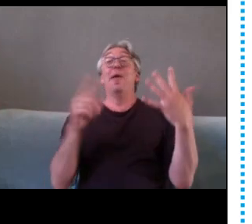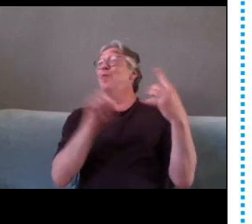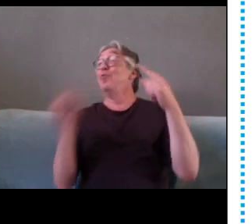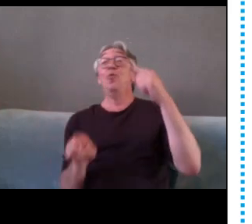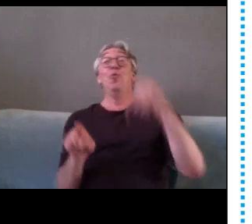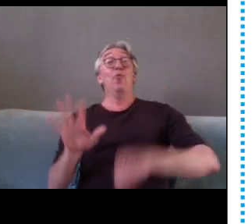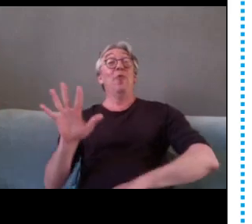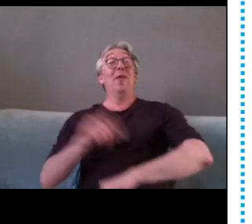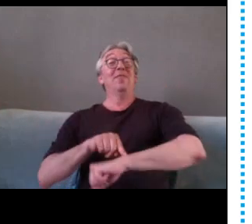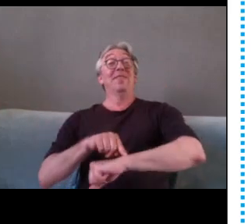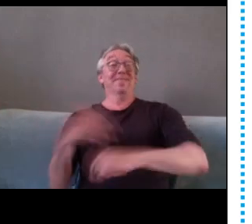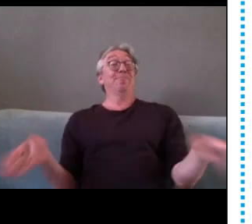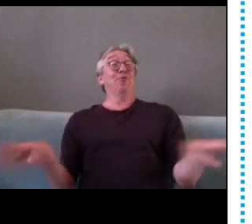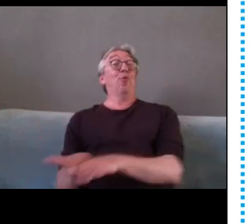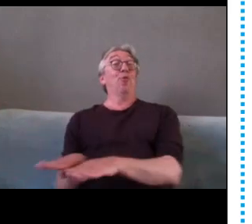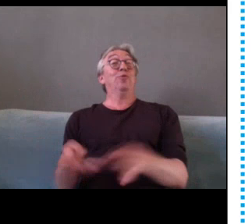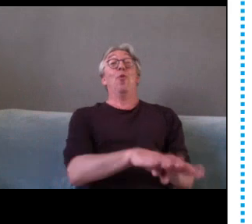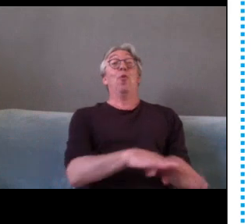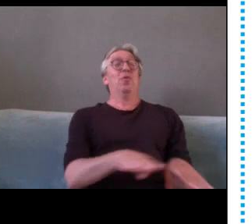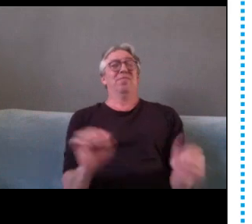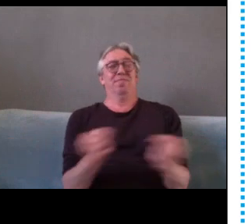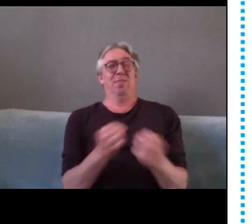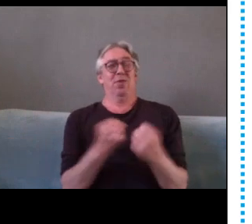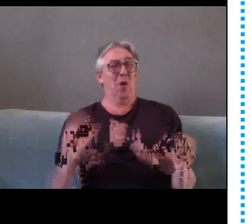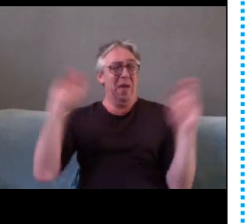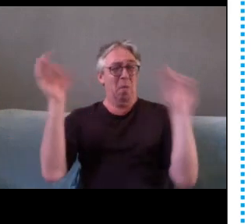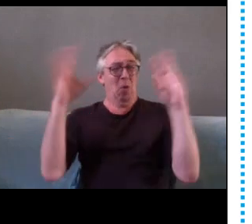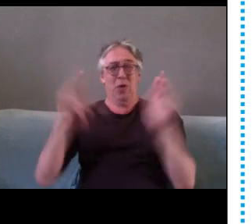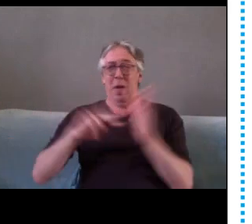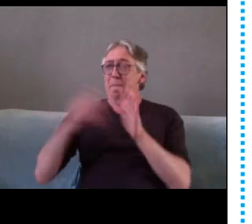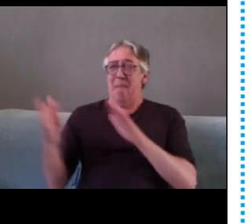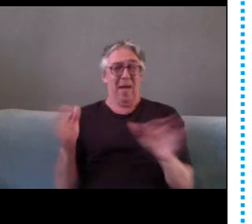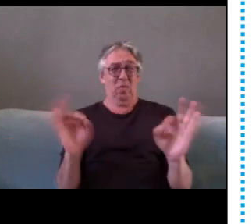We think these time limits are ridiculous. They shouldn't be.